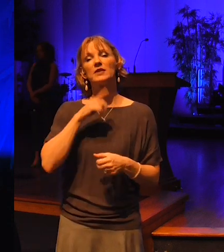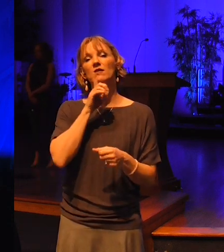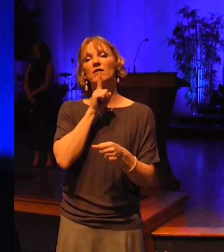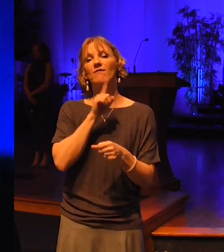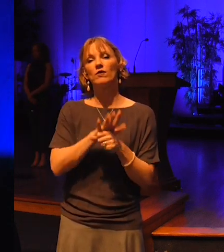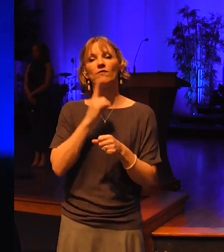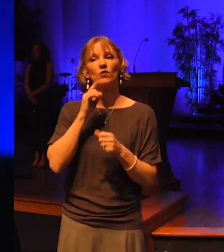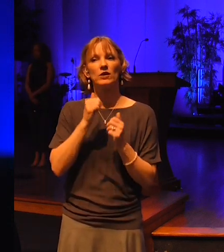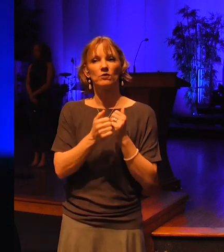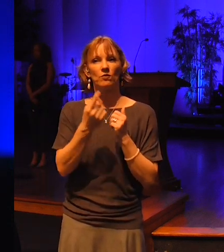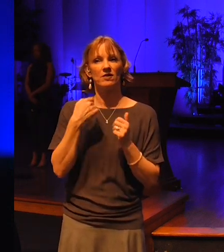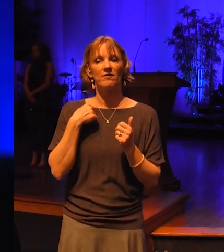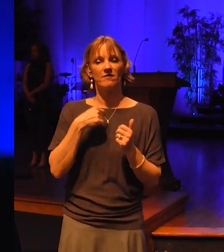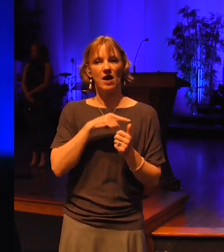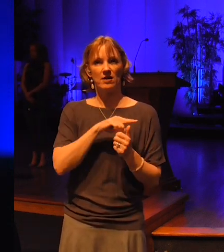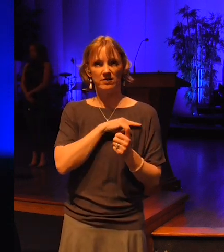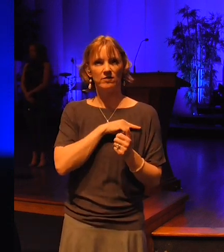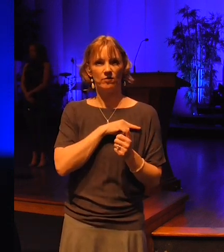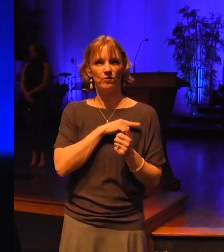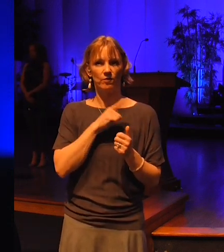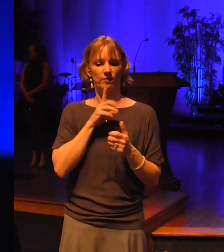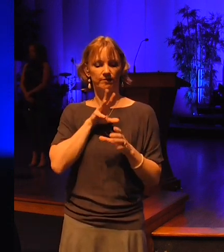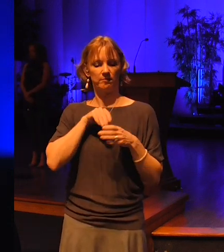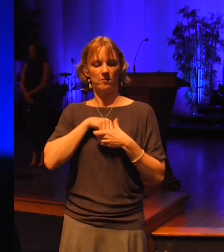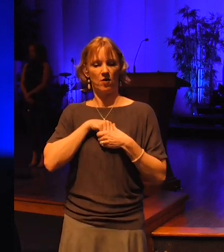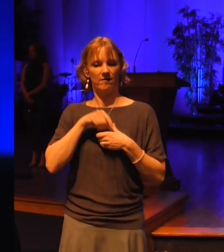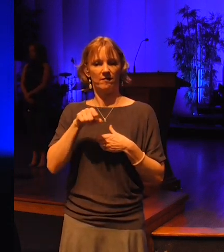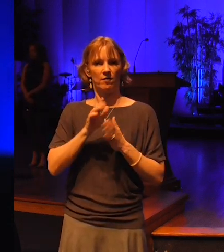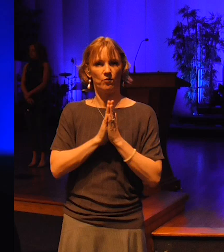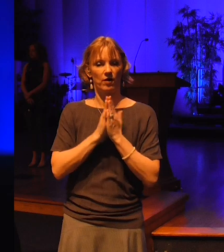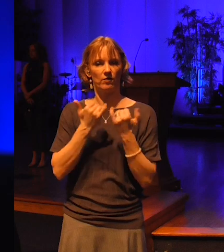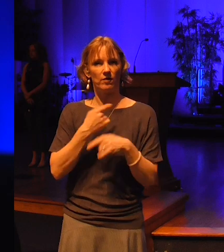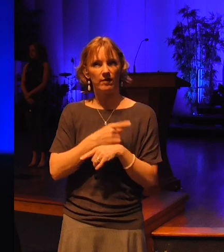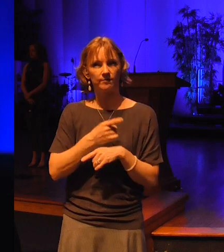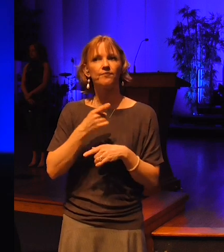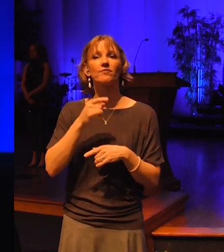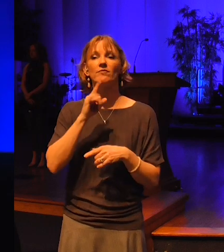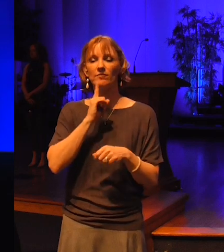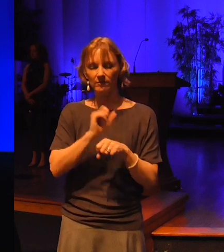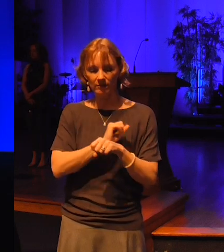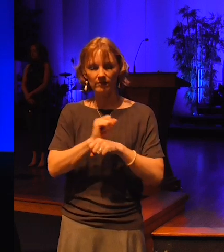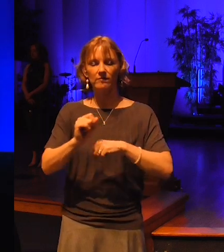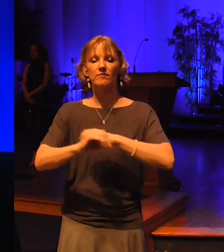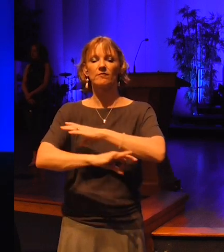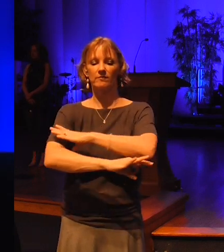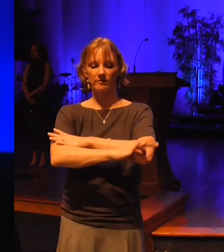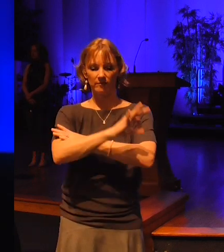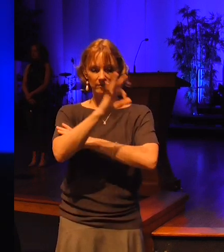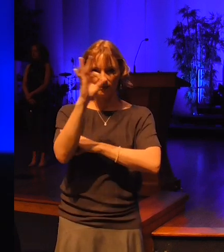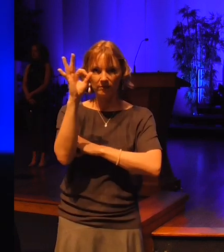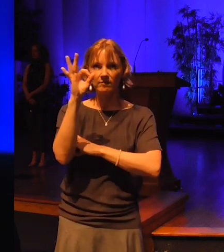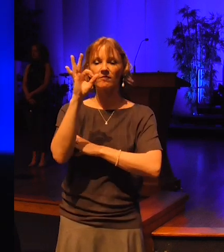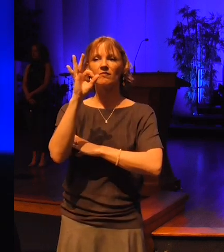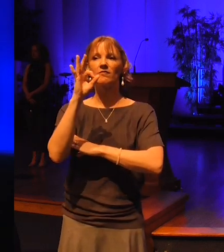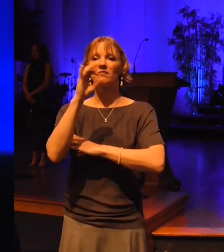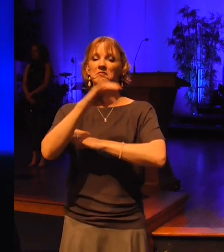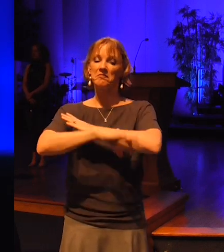chooses to be a part of this prayer today is that there is a rising sun its glare may blind our past